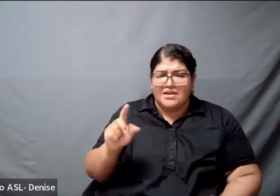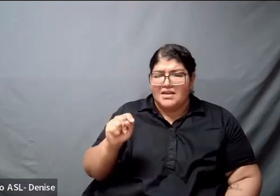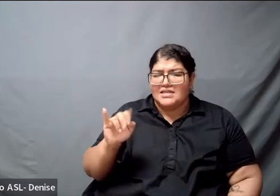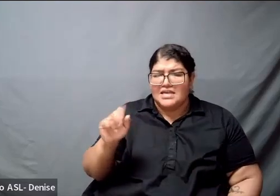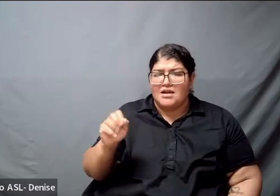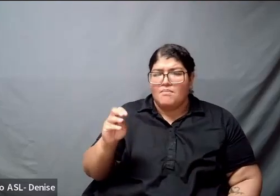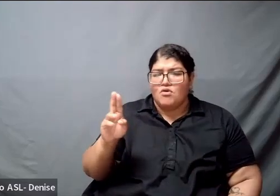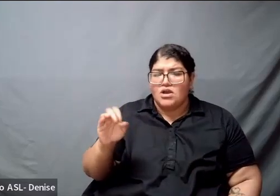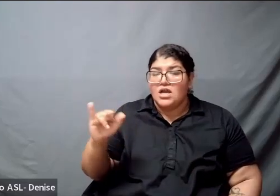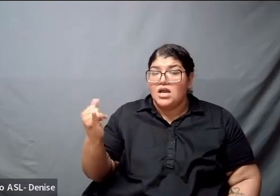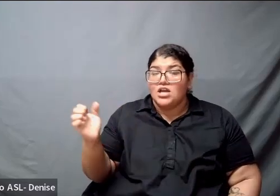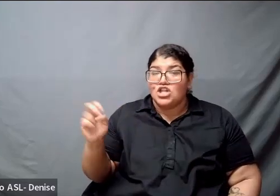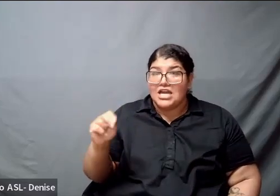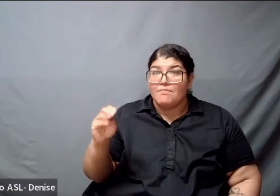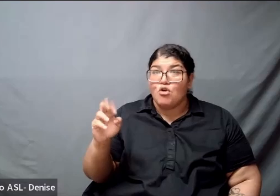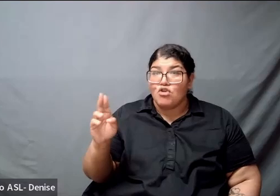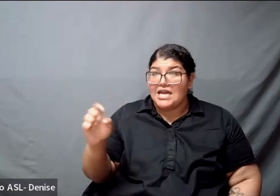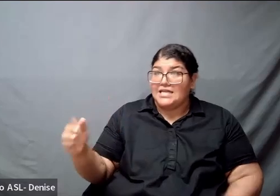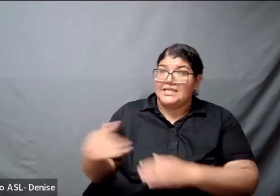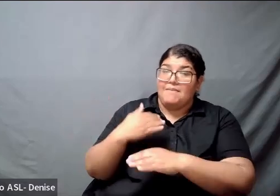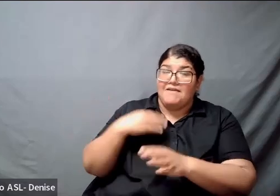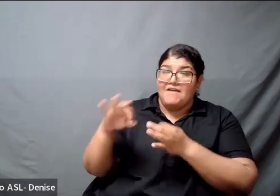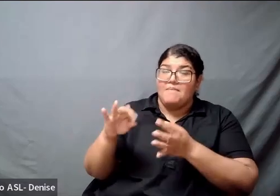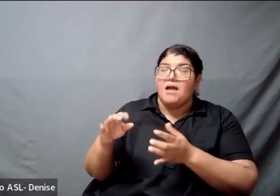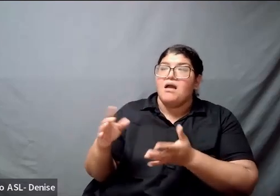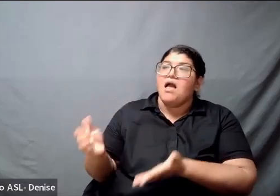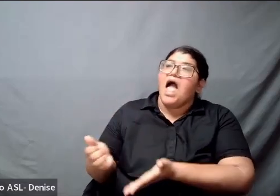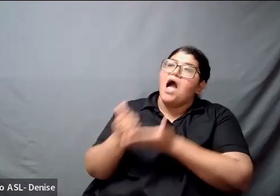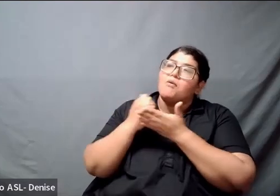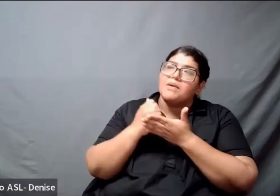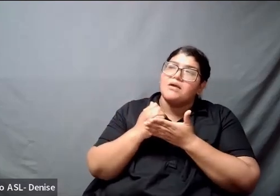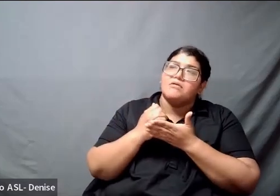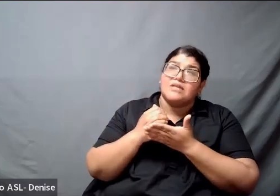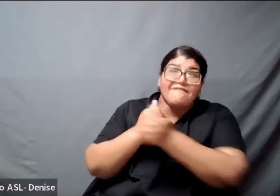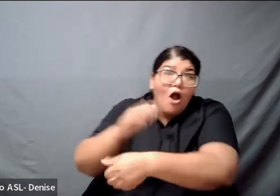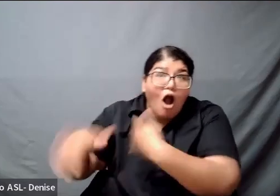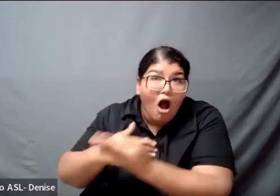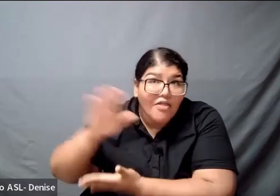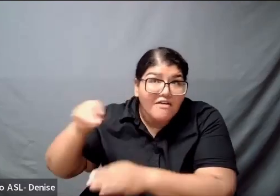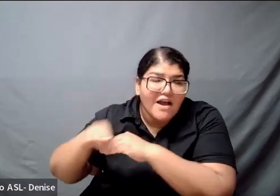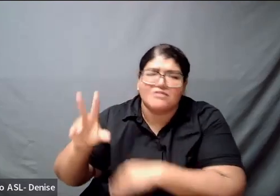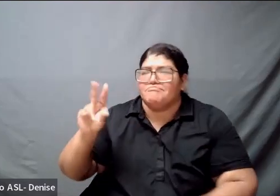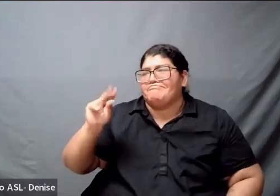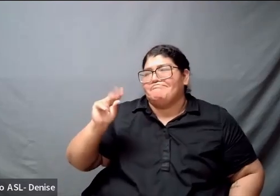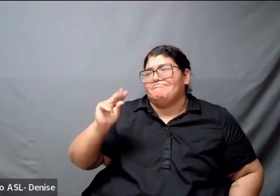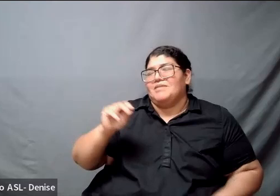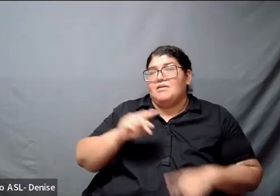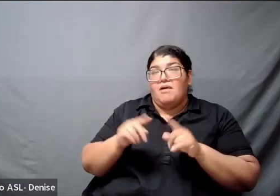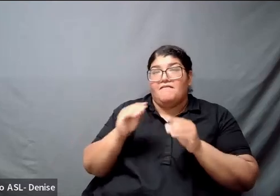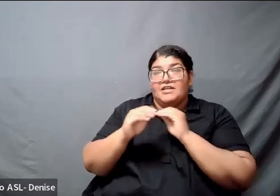But her telling me the thing pointed out where there were things that had to be fixed, whether I fixed it her way or fixed it a different way.